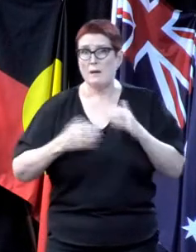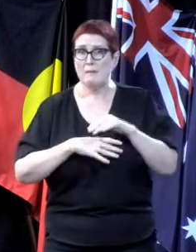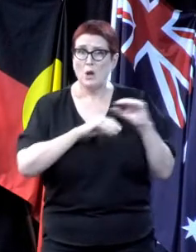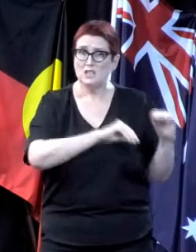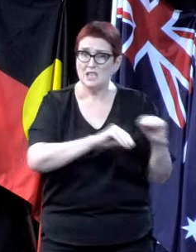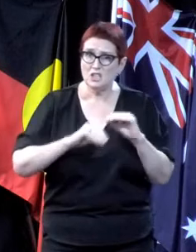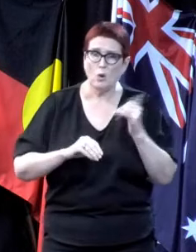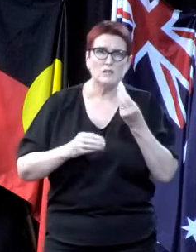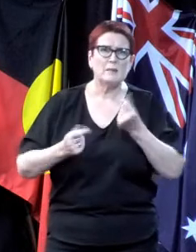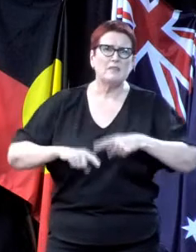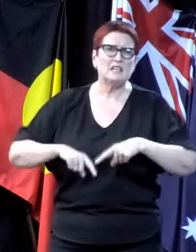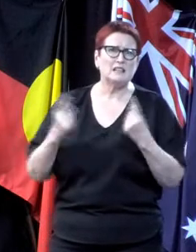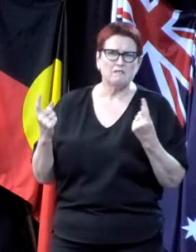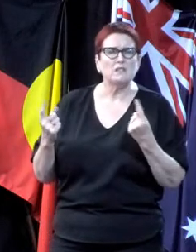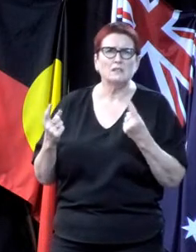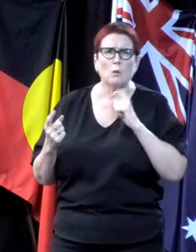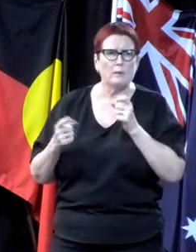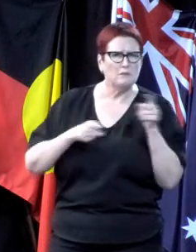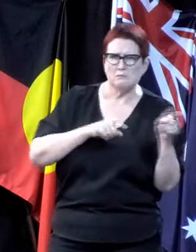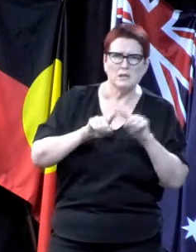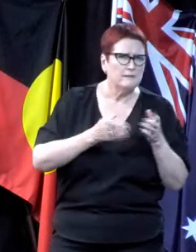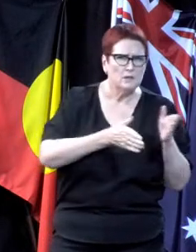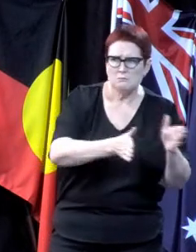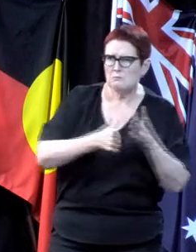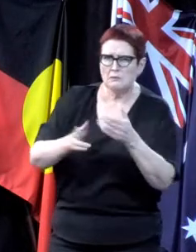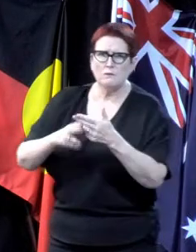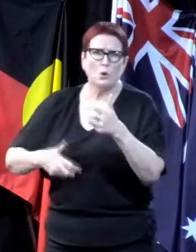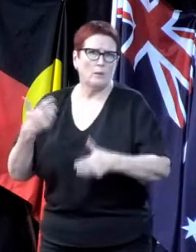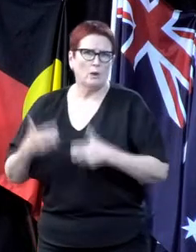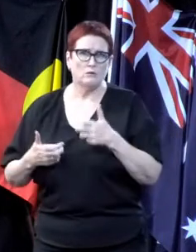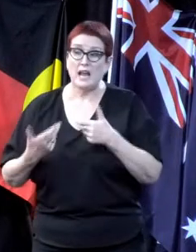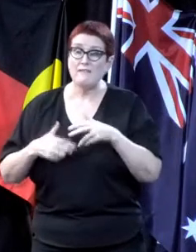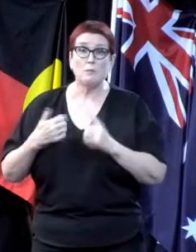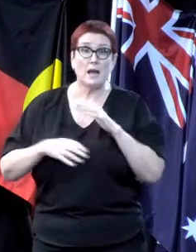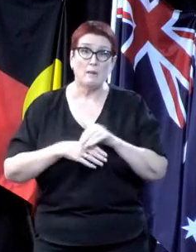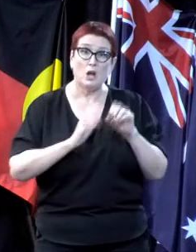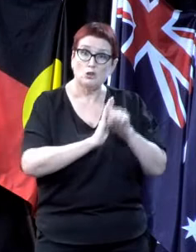would be different. If it’s a curriculum teaching and learning issue, the first point of call's